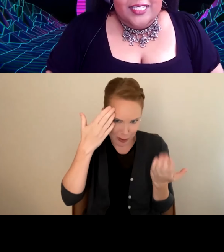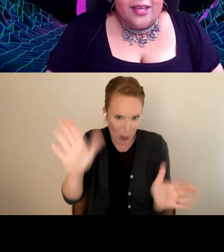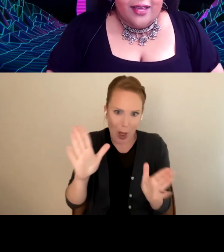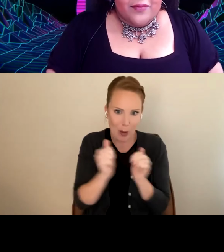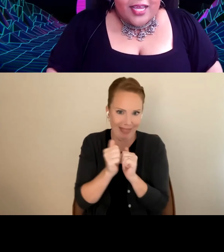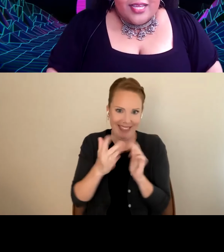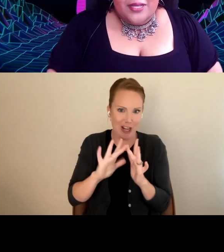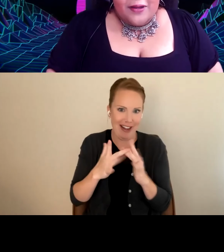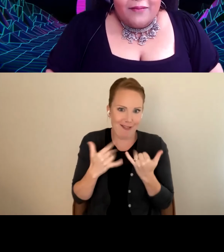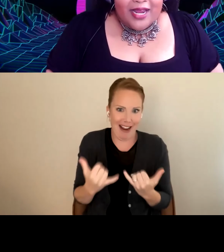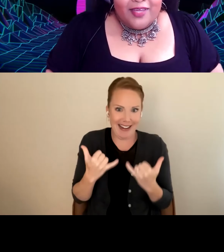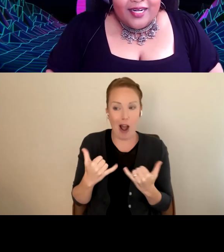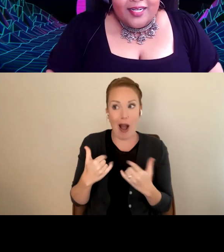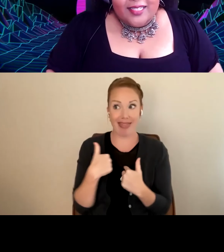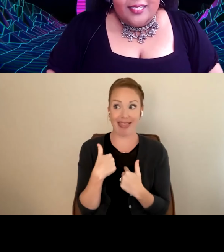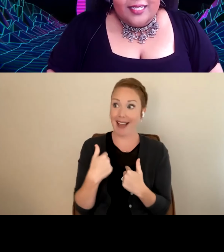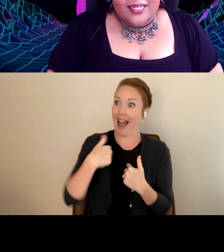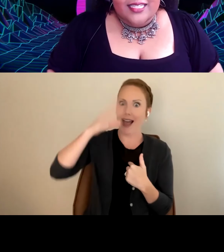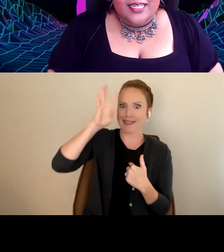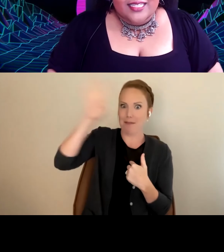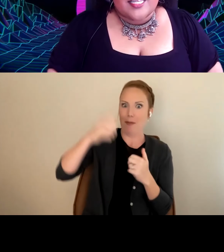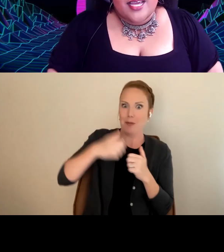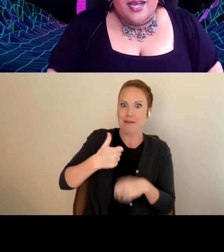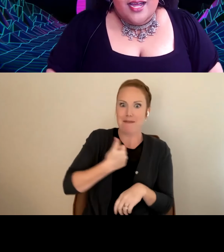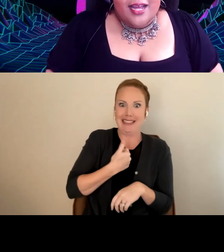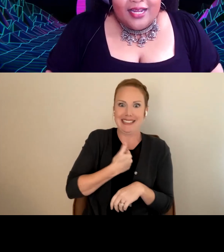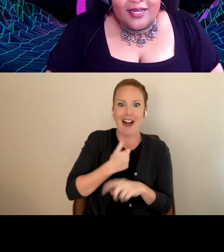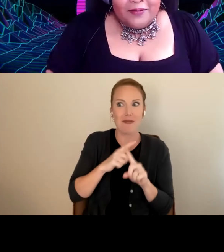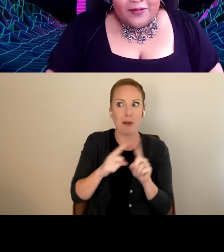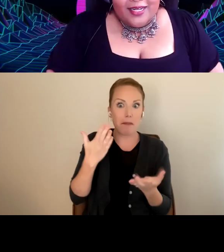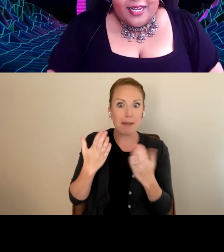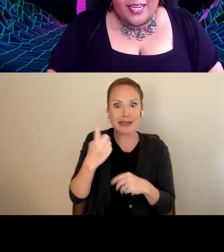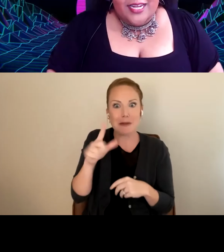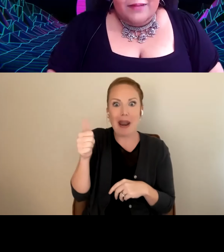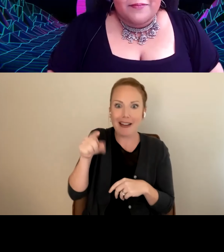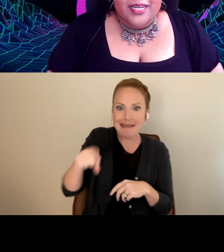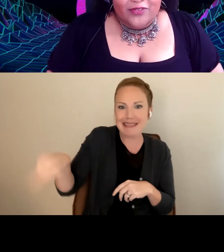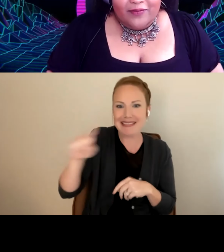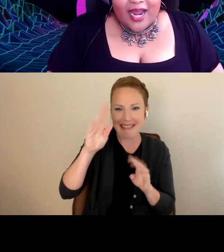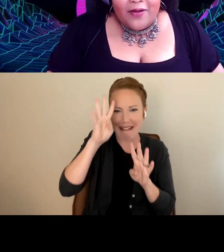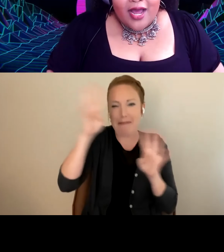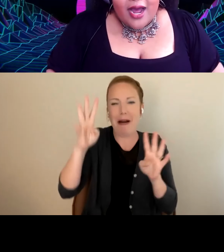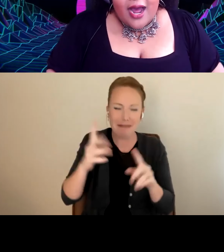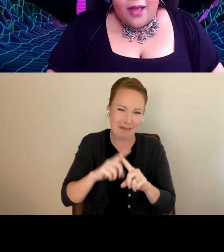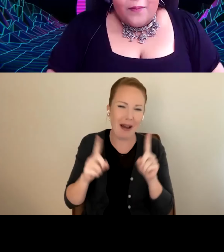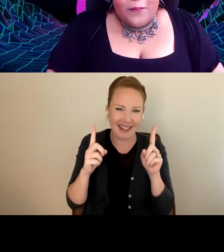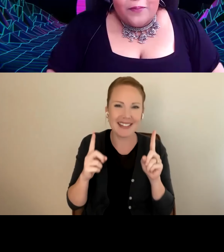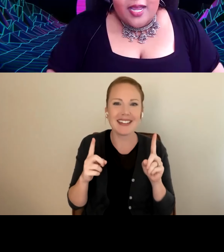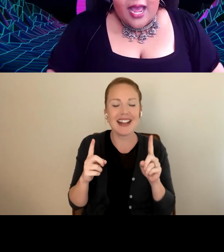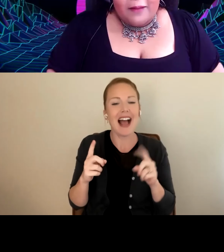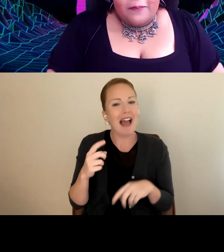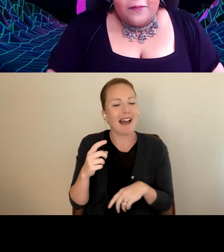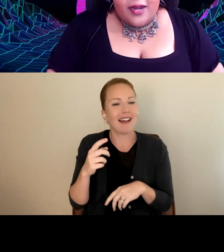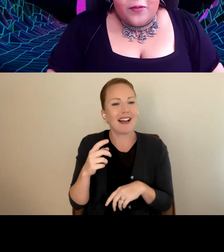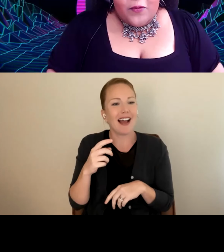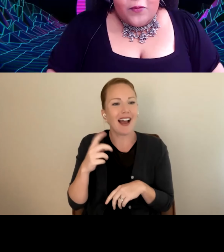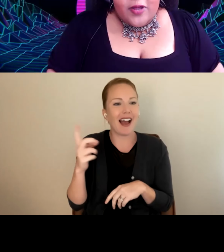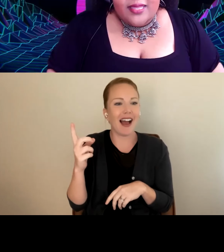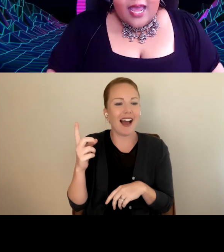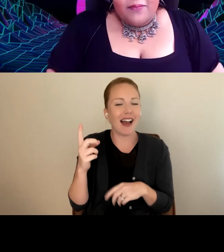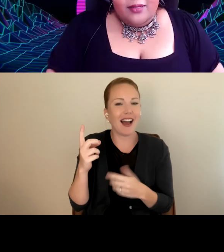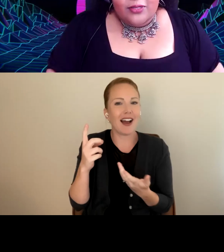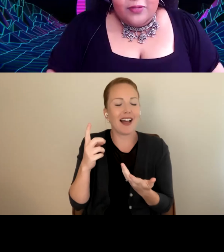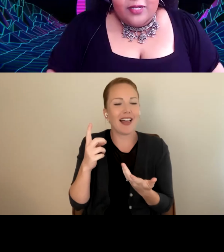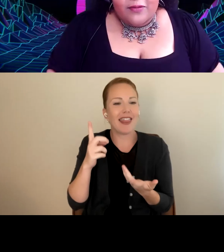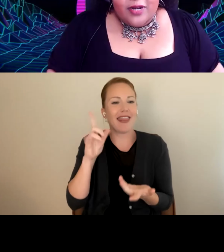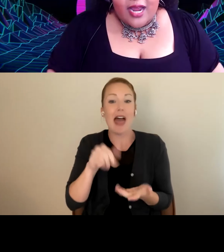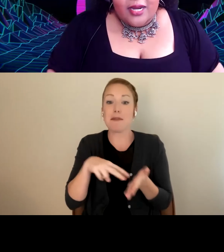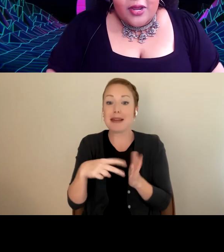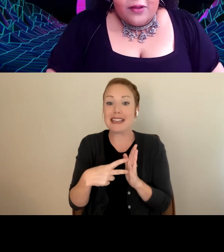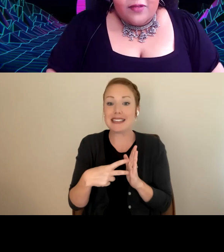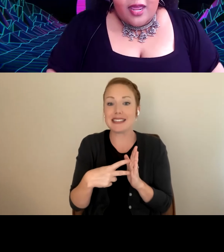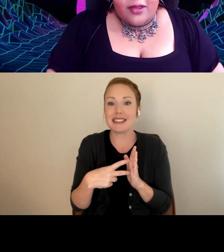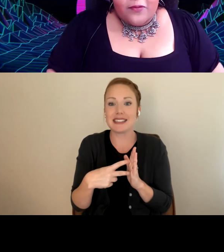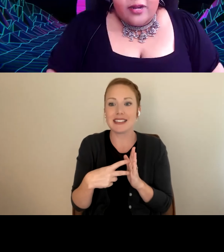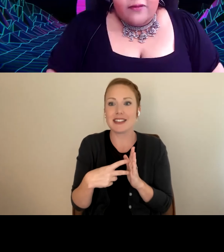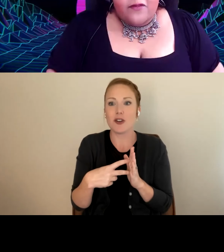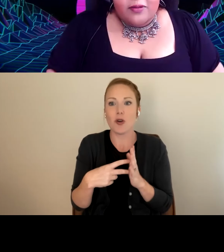if I get a cease and desist a couple minutes from now, but what that means to me and what it invokes